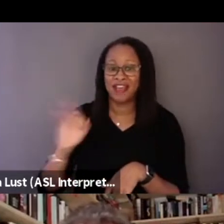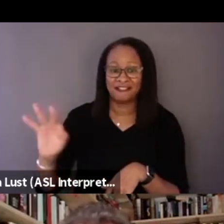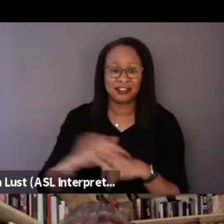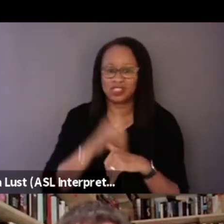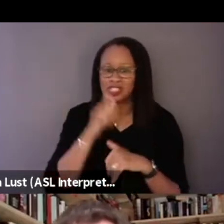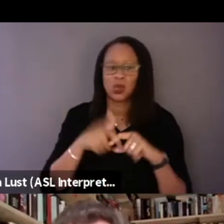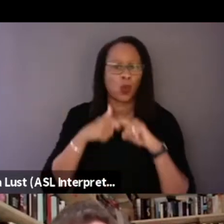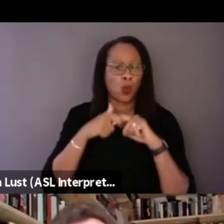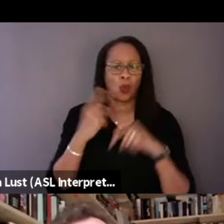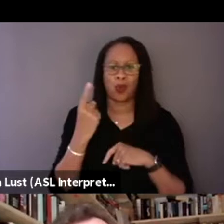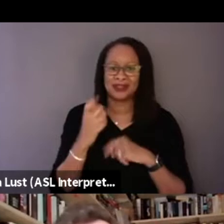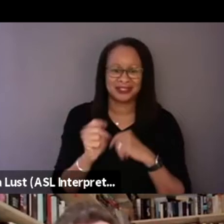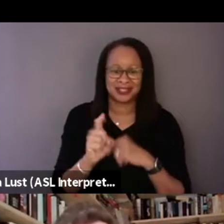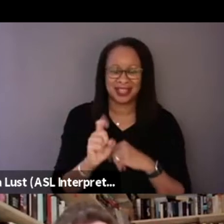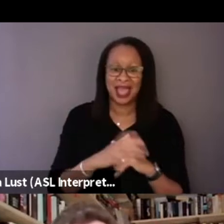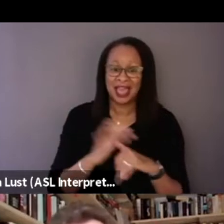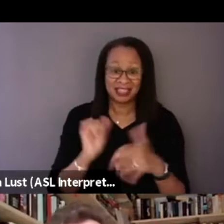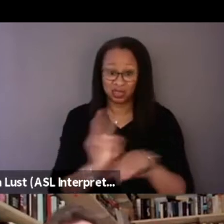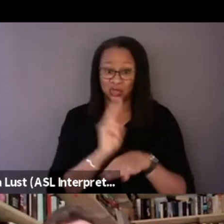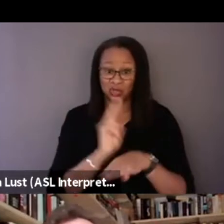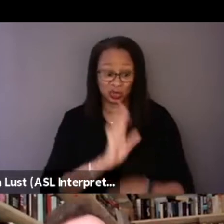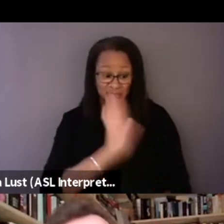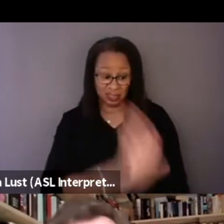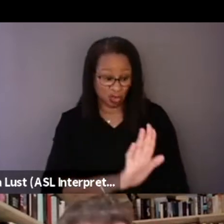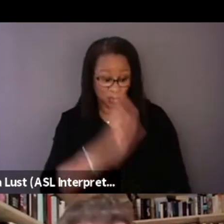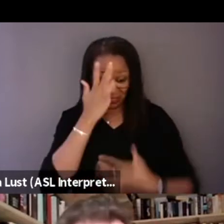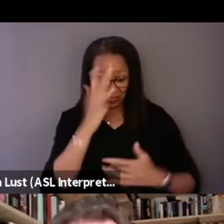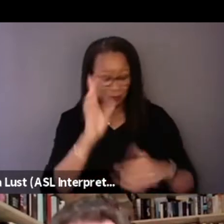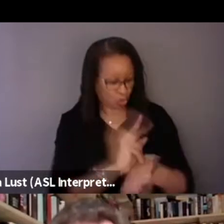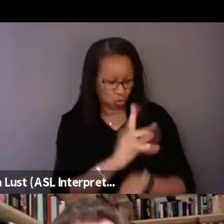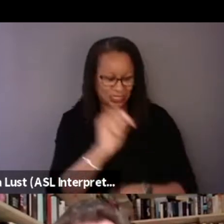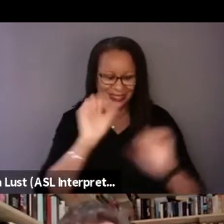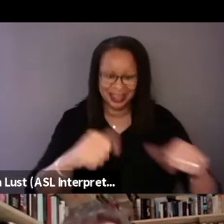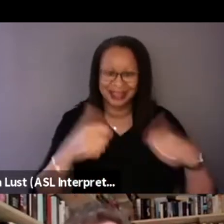to say that she is using Ady's disease to make political point.